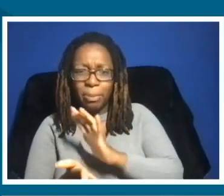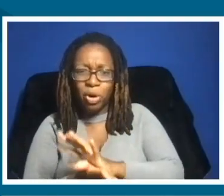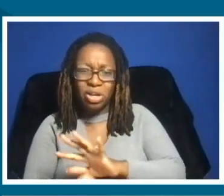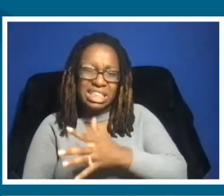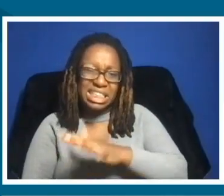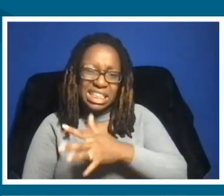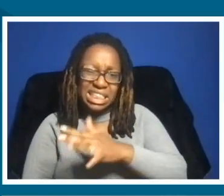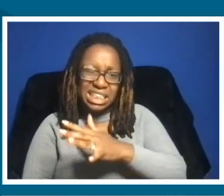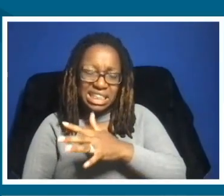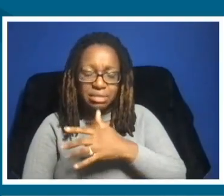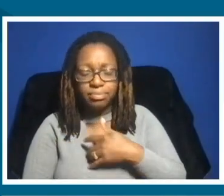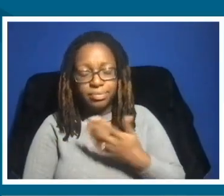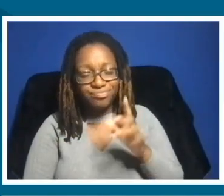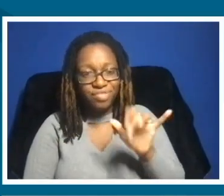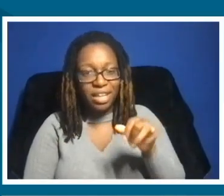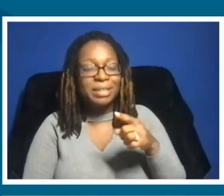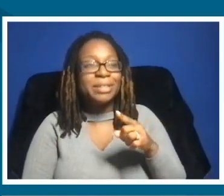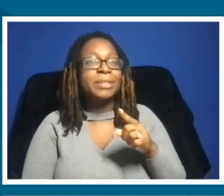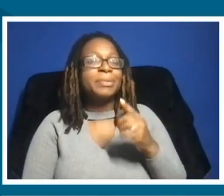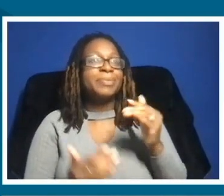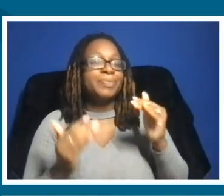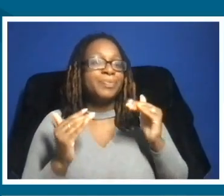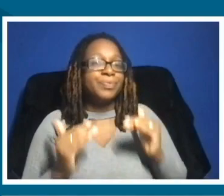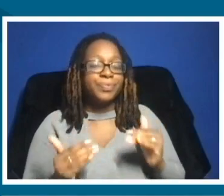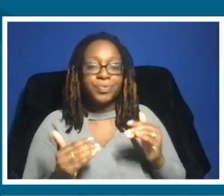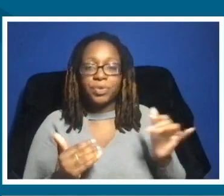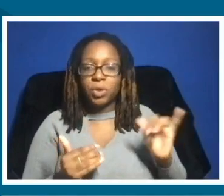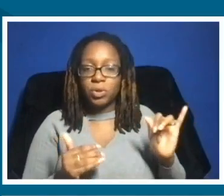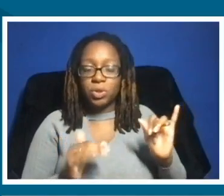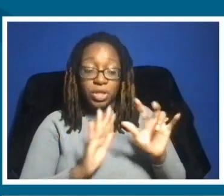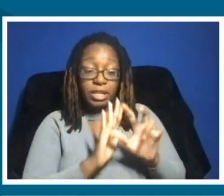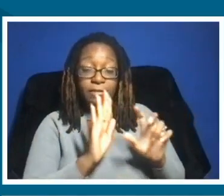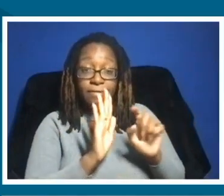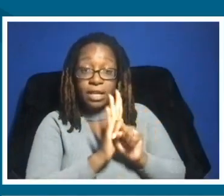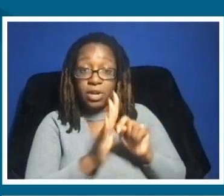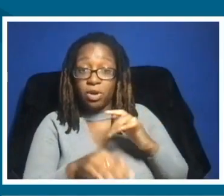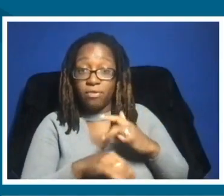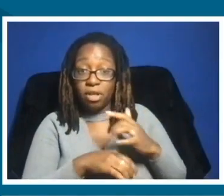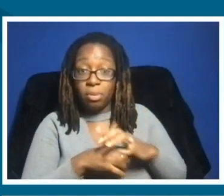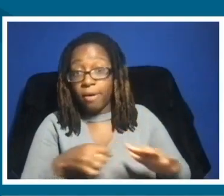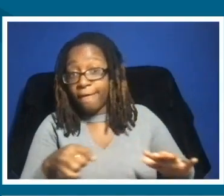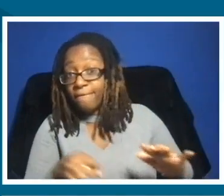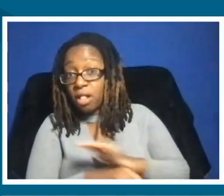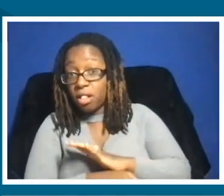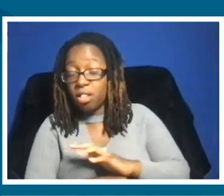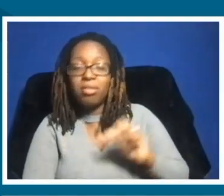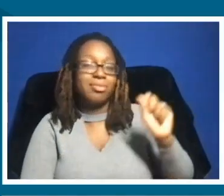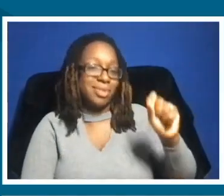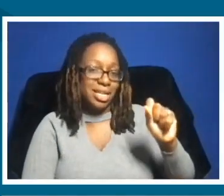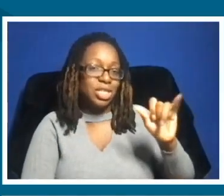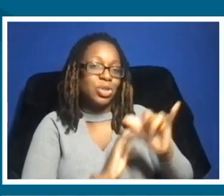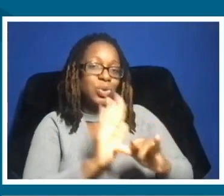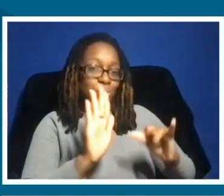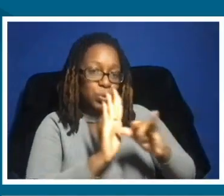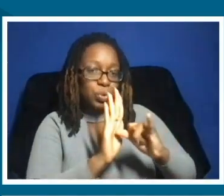there was also a question about is the video available in its full version yes on youtube